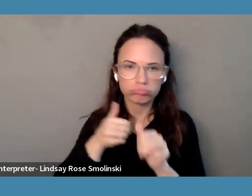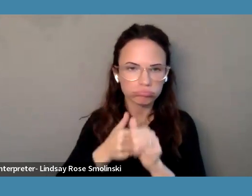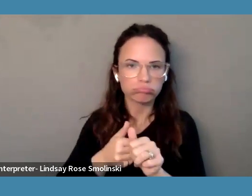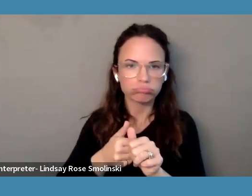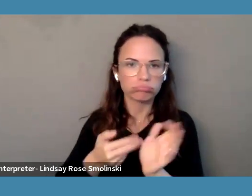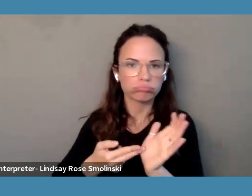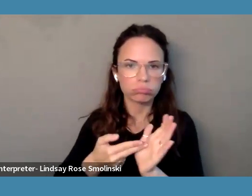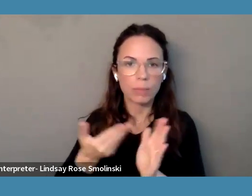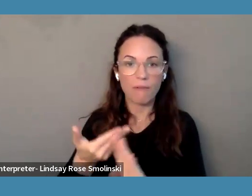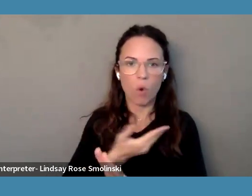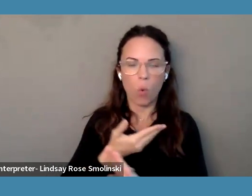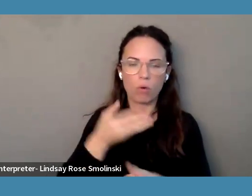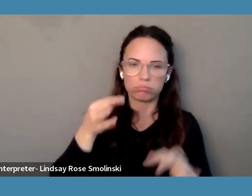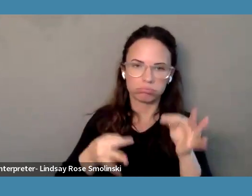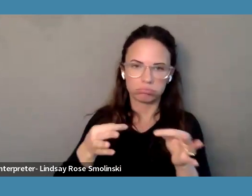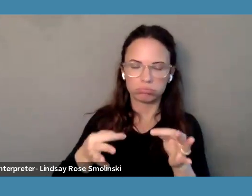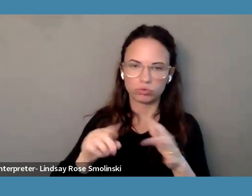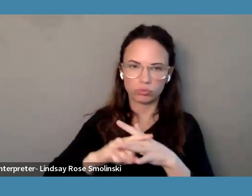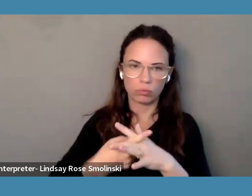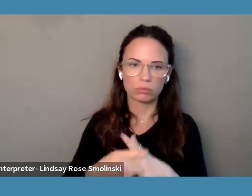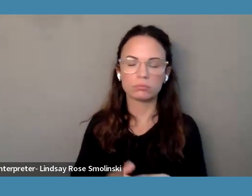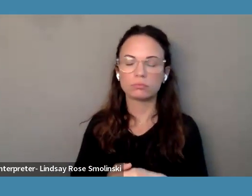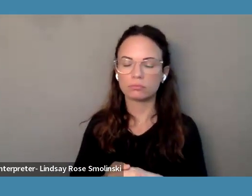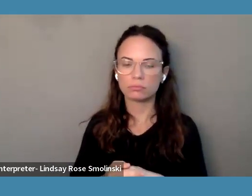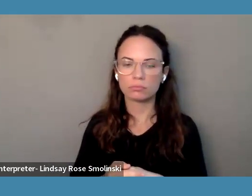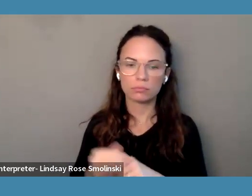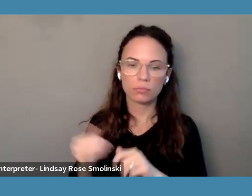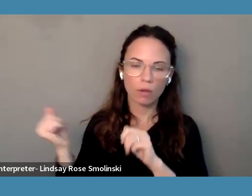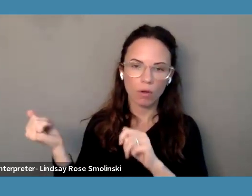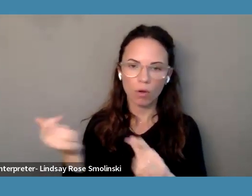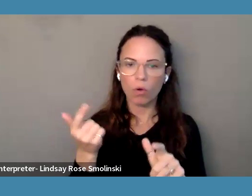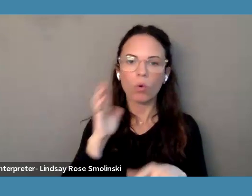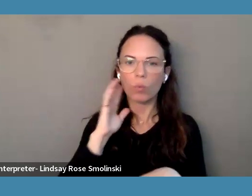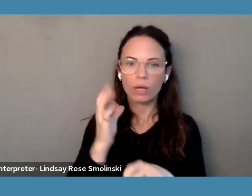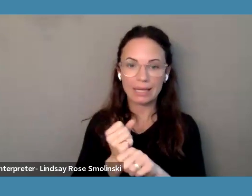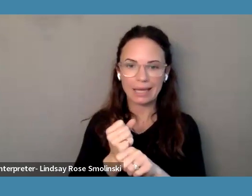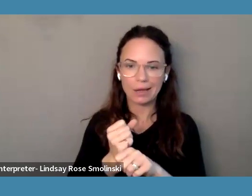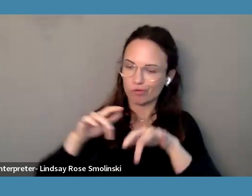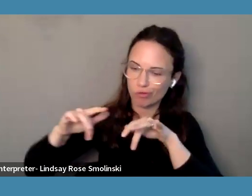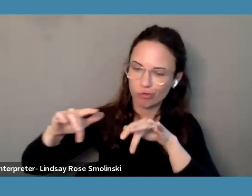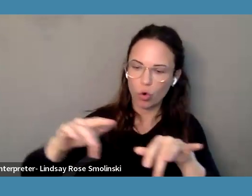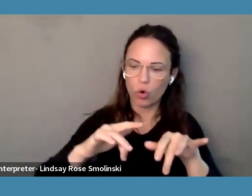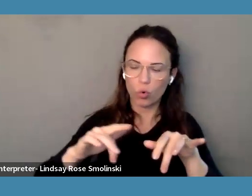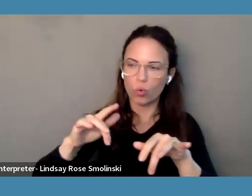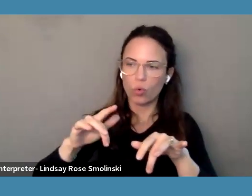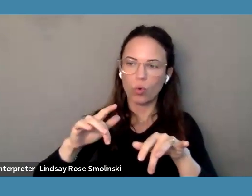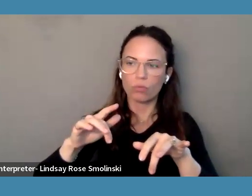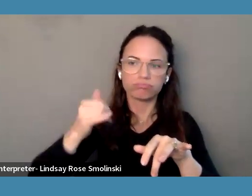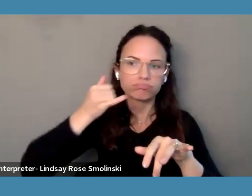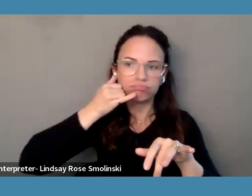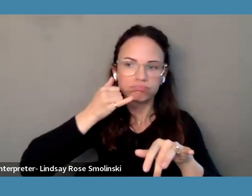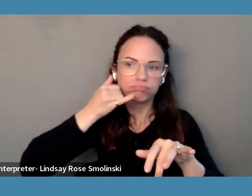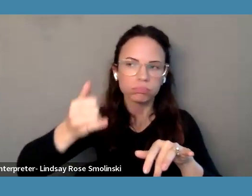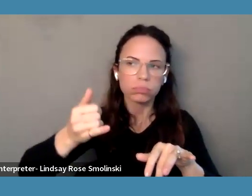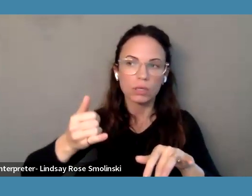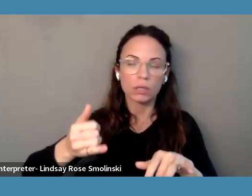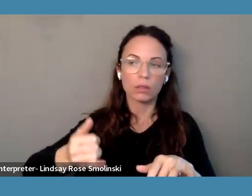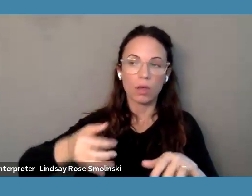So everybody will get on the line on the reported line, everybody will call in, the hearing officer will take everybody's name,